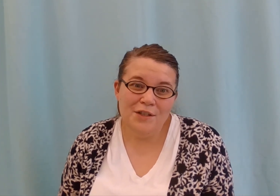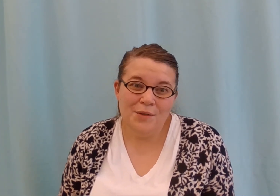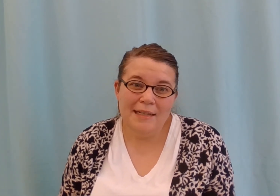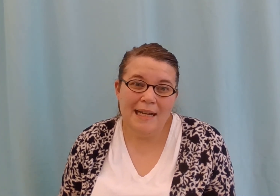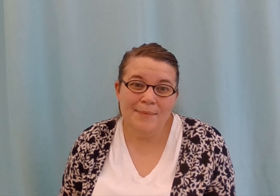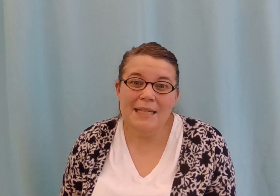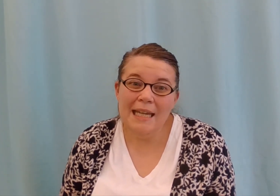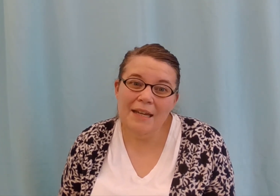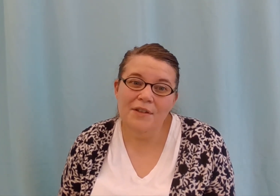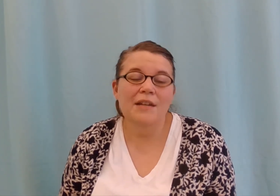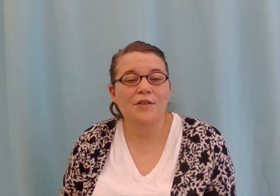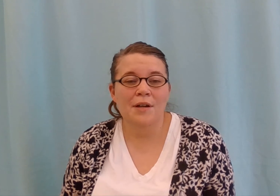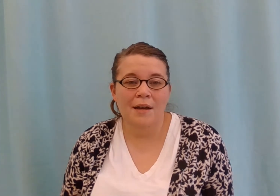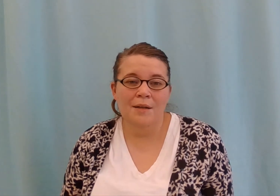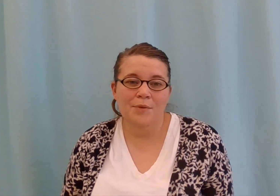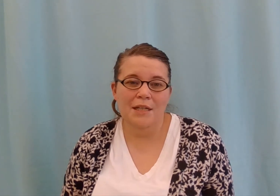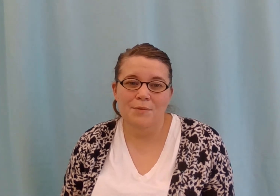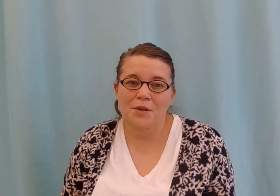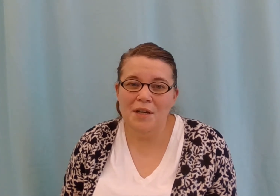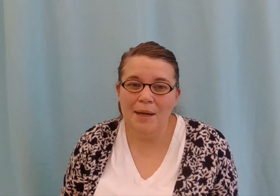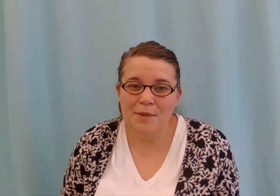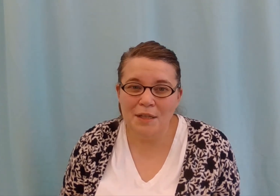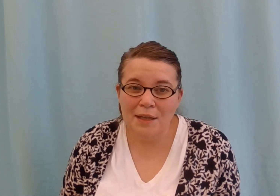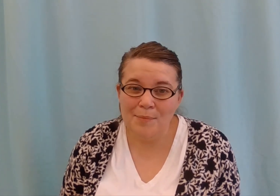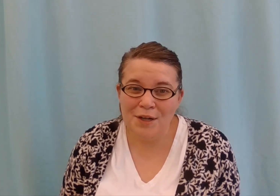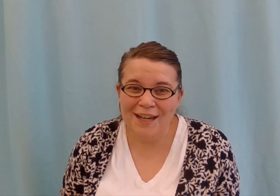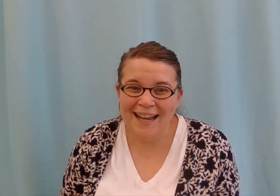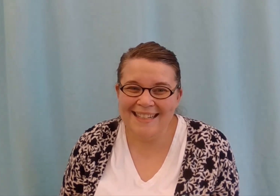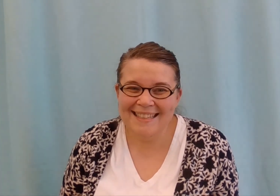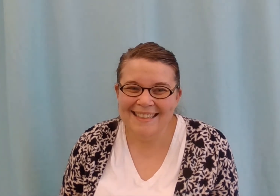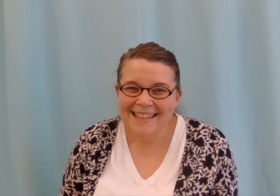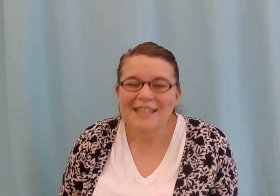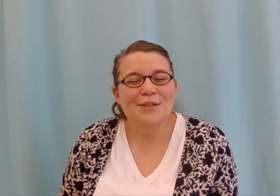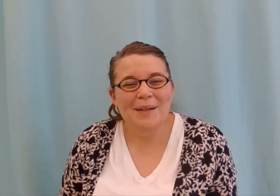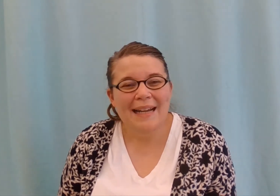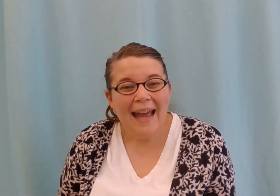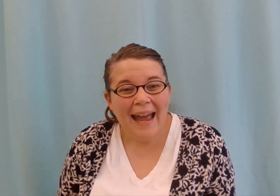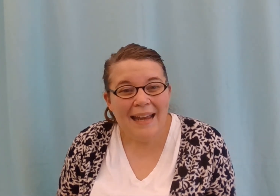storytimes even if you're not in a place where you can come to the library yet. So we're going to end